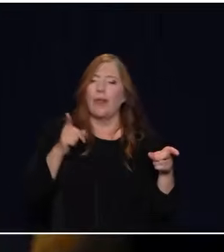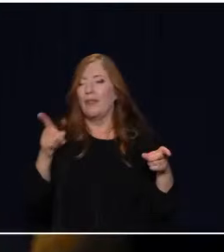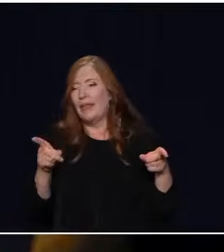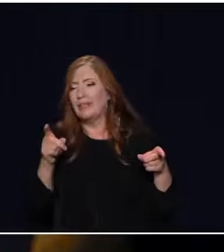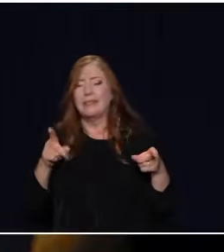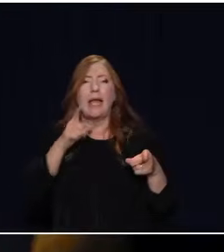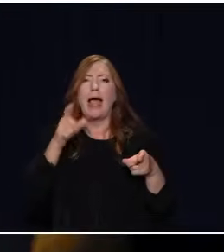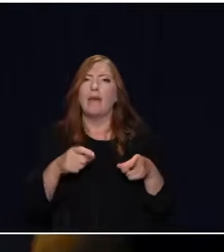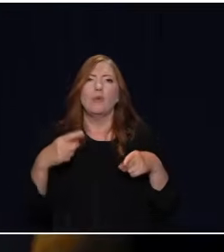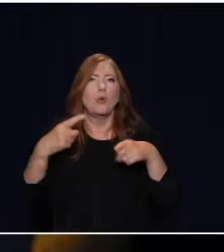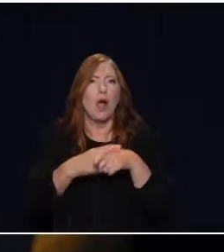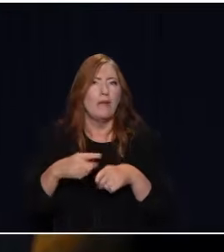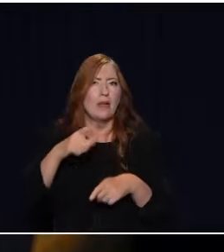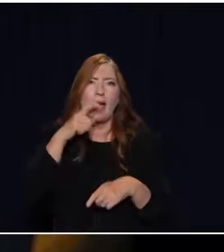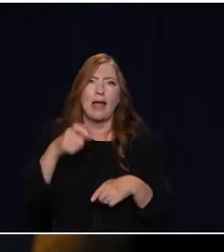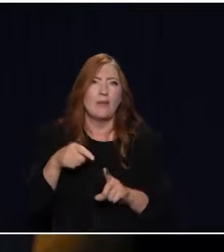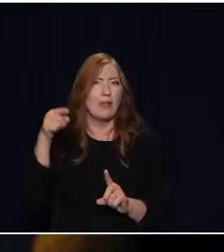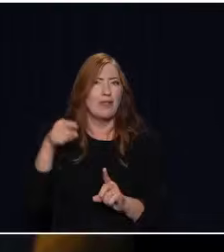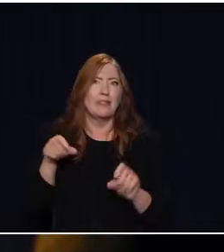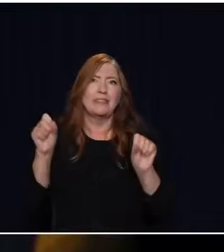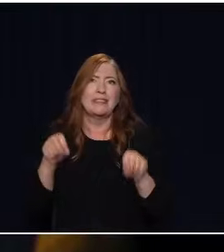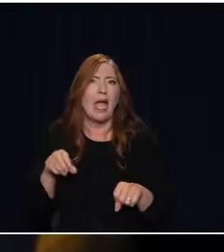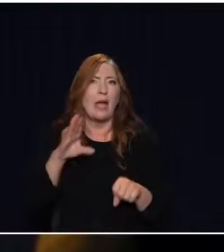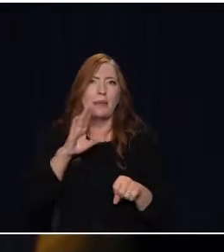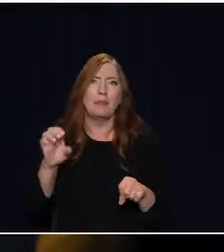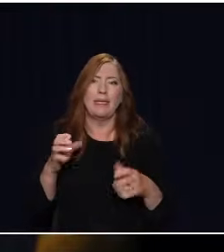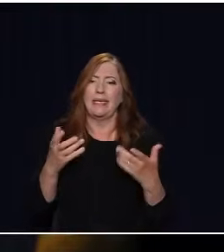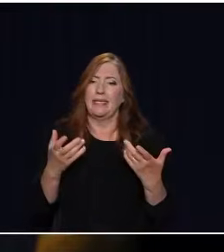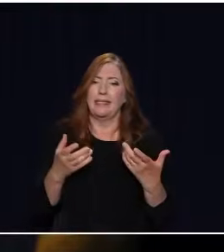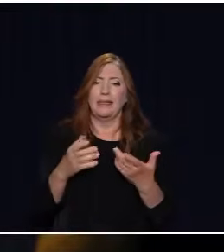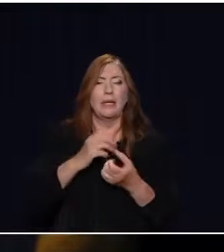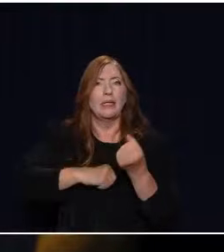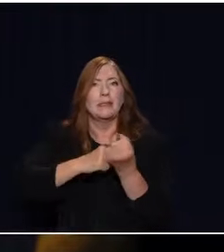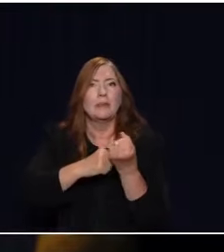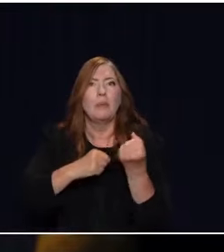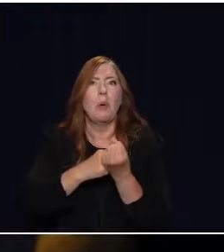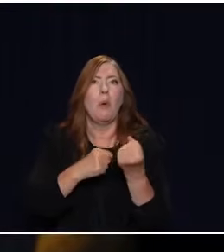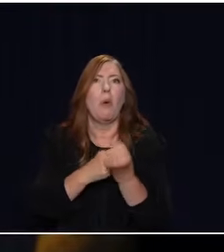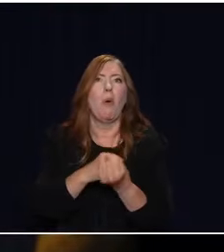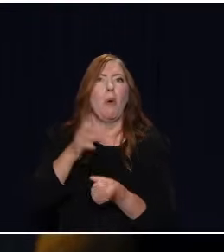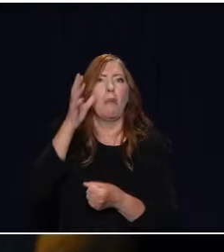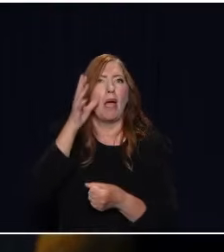EDUCATION IN THEIR NEIGHBORHOOD. IT DOESN'T HAVE TO BE ONE OR THE OTHER AND DOESN'T HAVE TO BE A